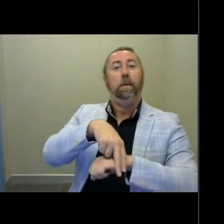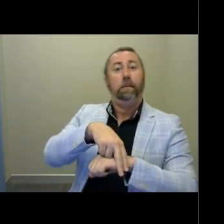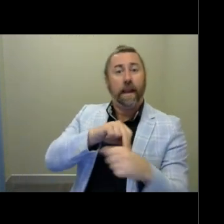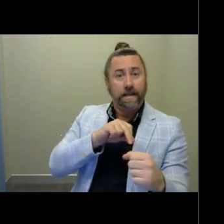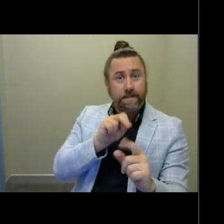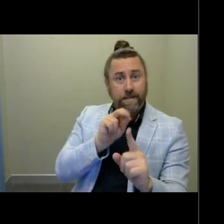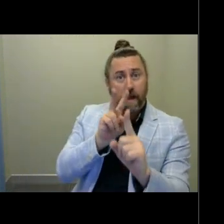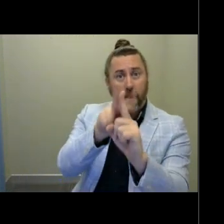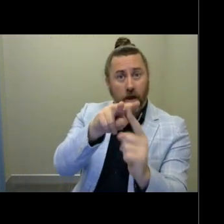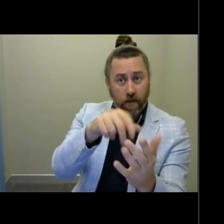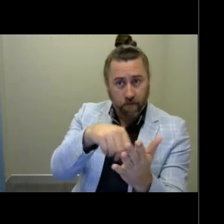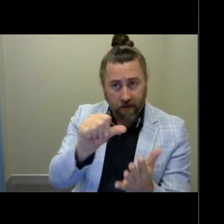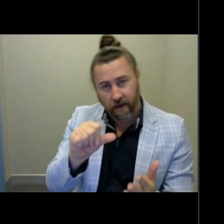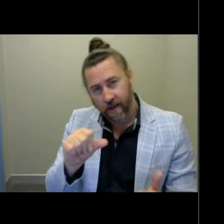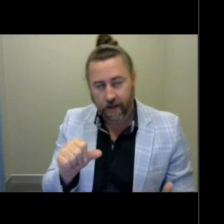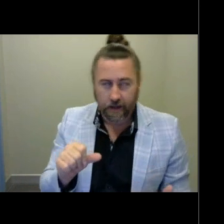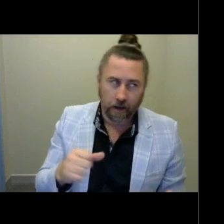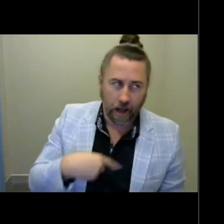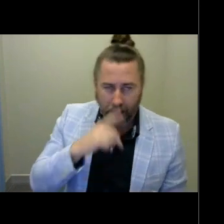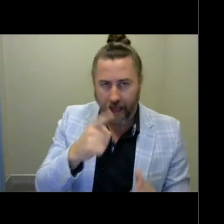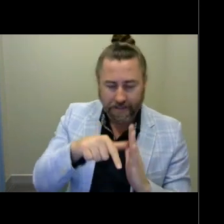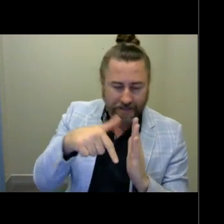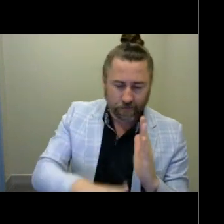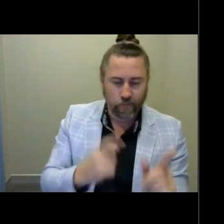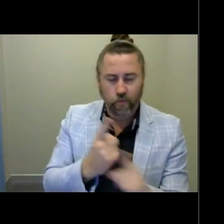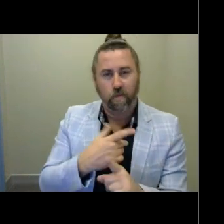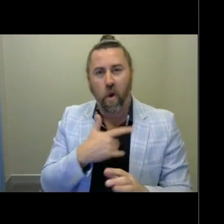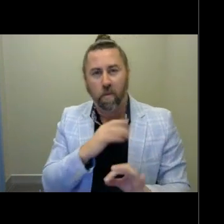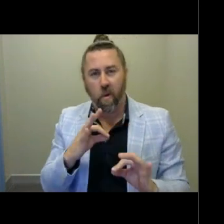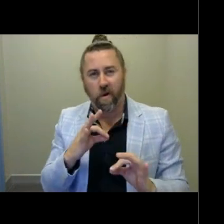I'm not going to get too far into it because, again, I'm not a lawyer but my understanding